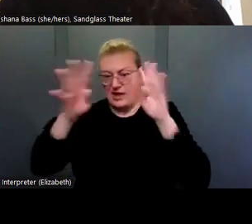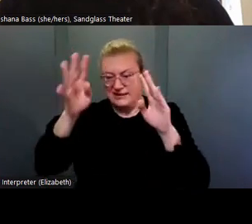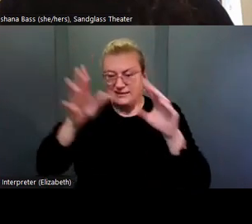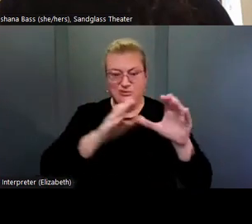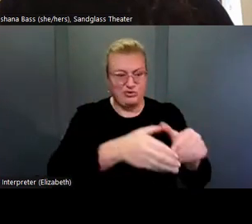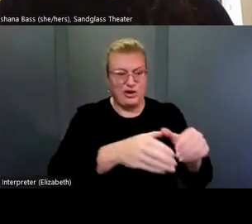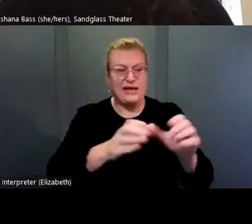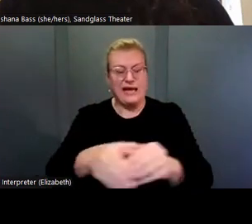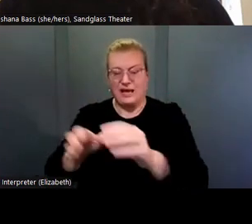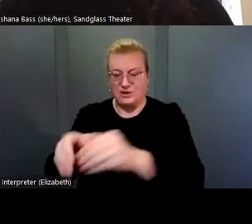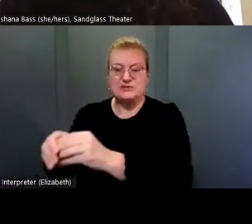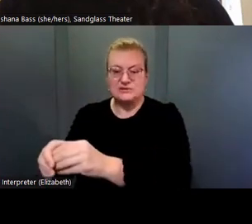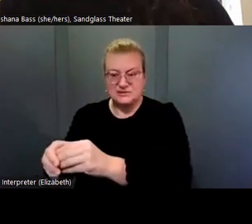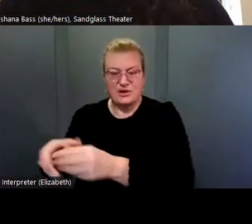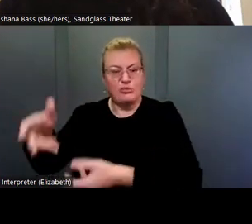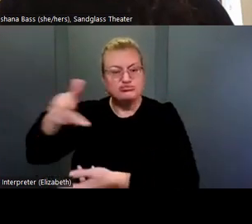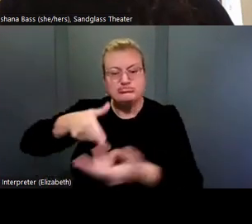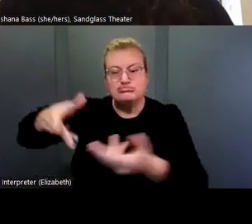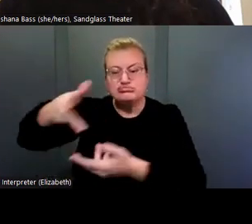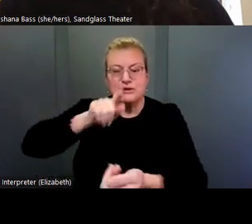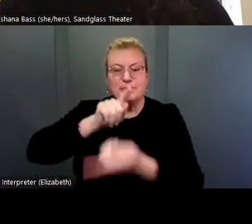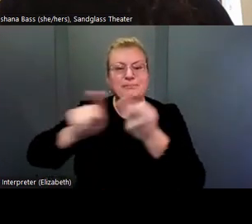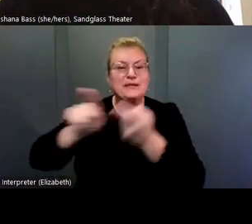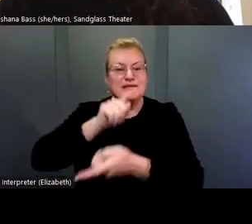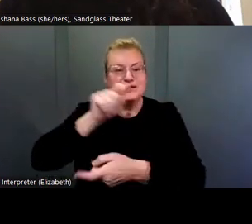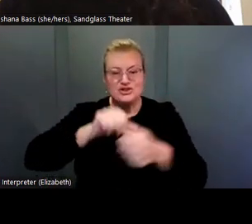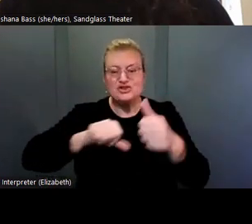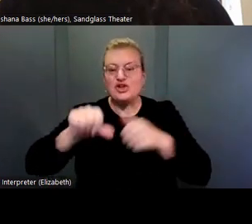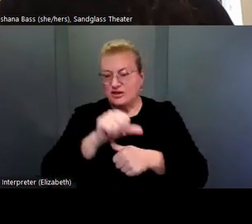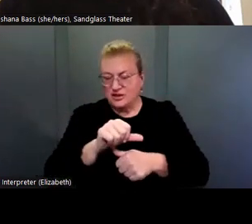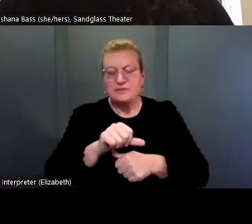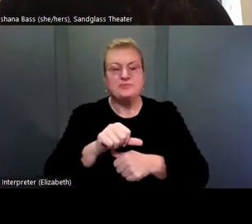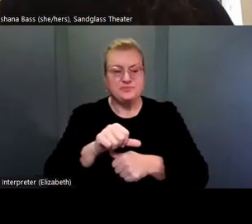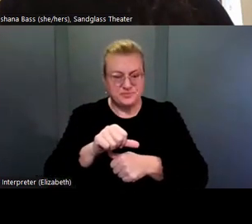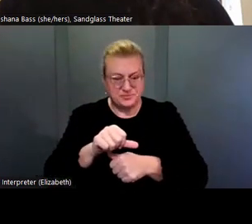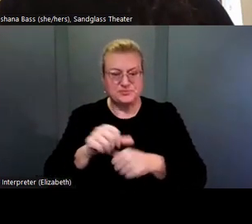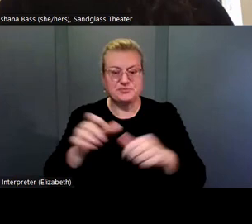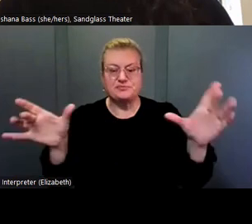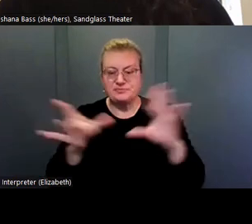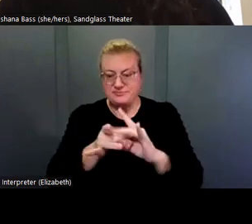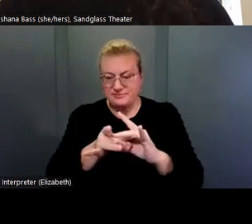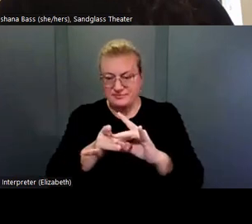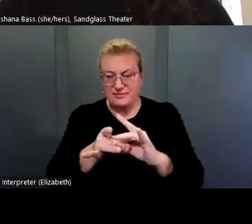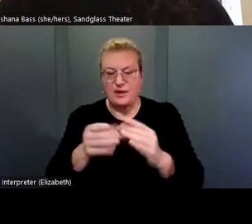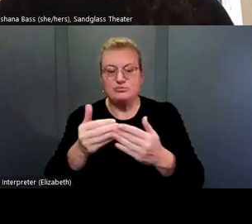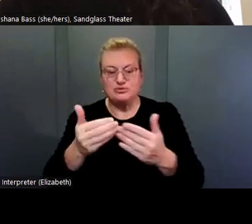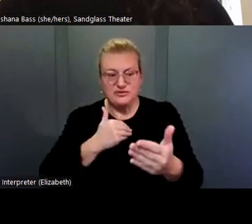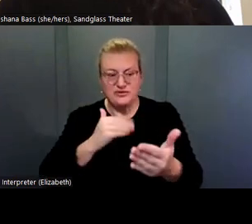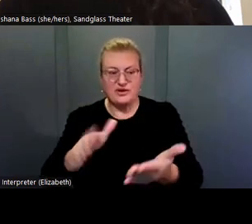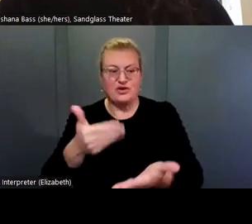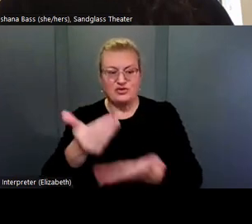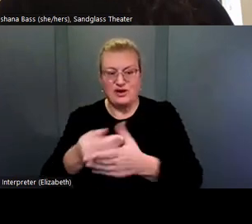and just have a chance for folks to meet each other, connect prior to arriving in Worcester.